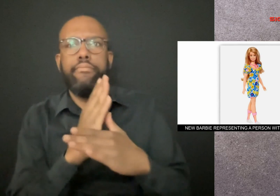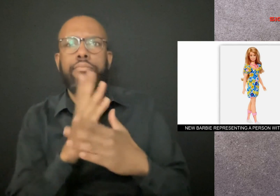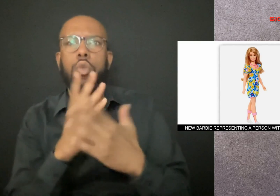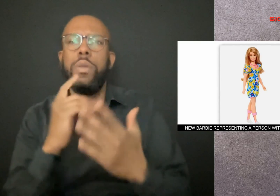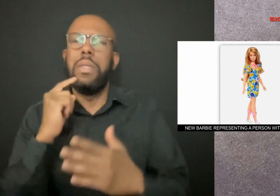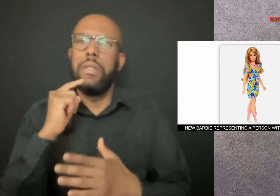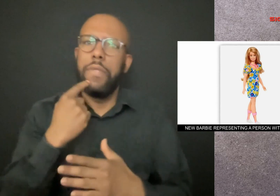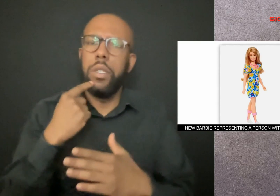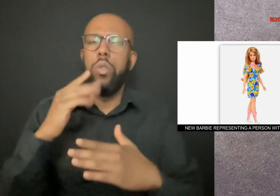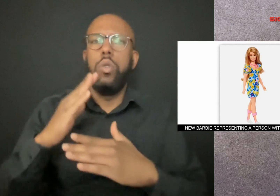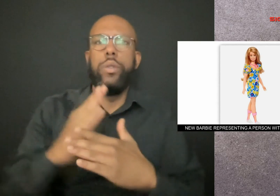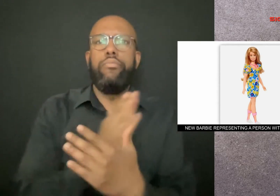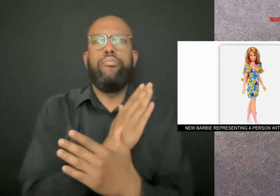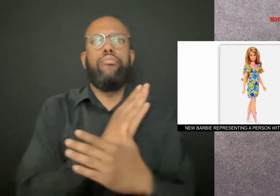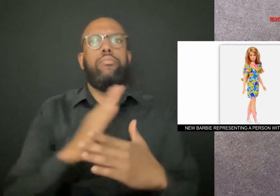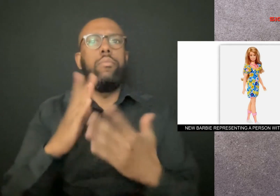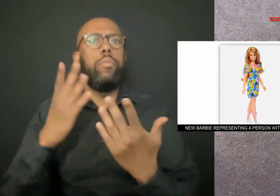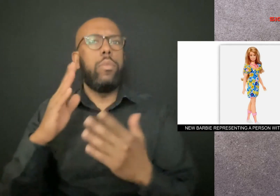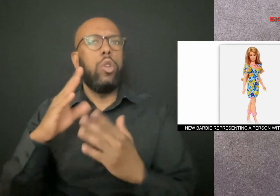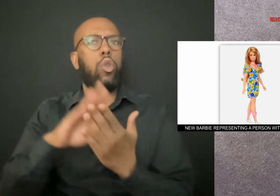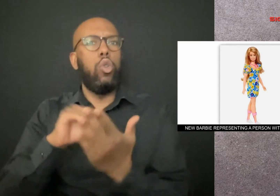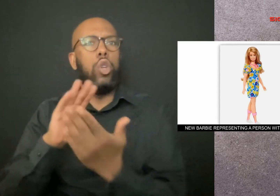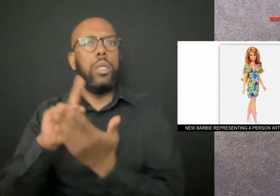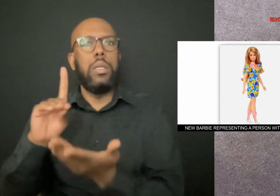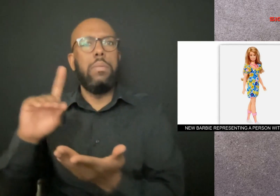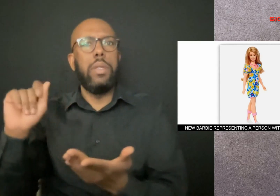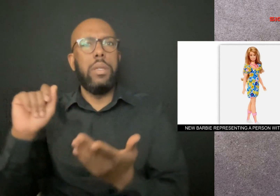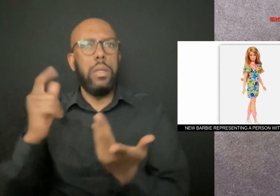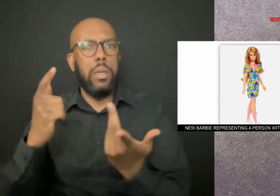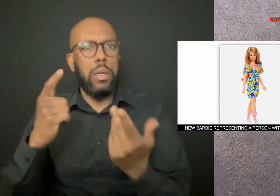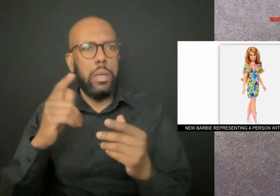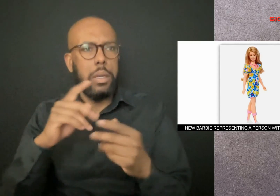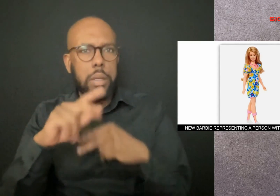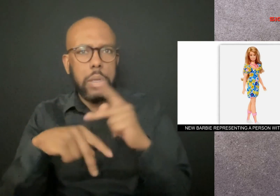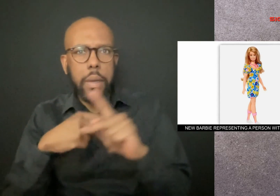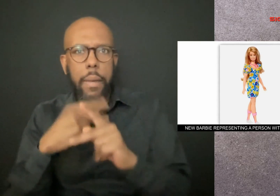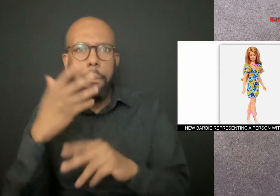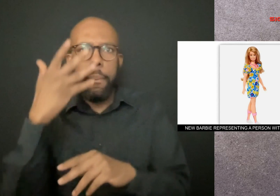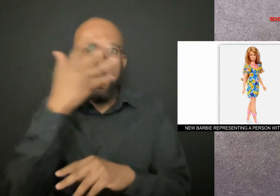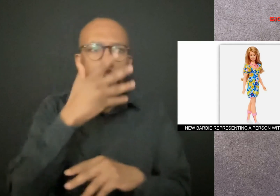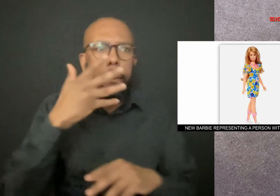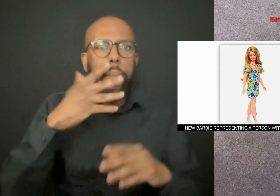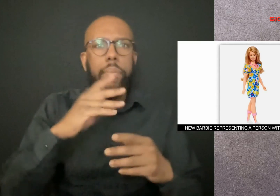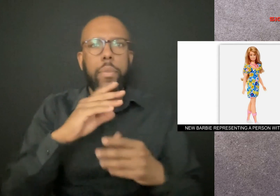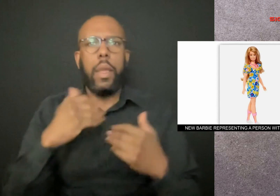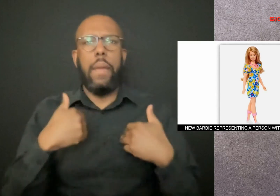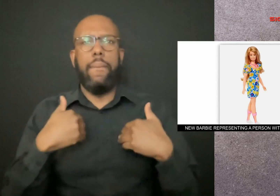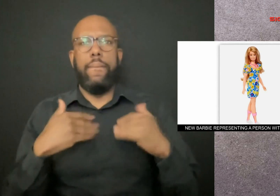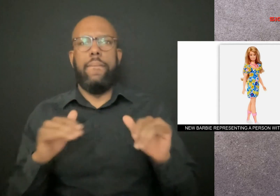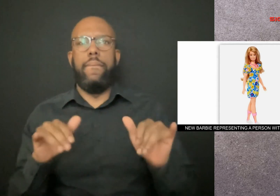the chromosomal condition causes mild to severe learning disabilities and distinctive